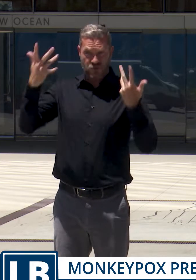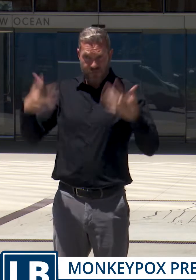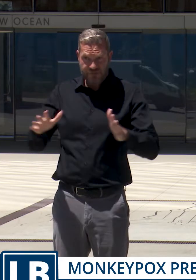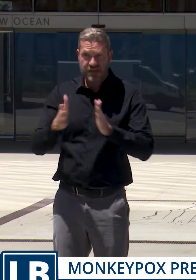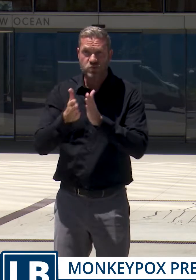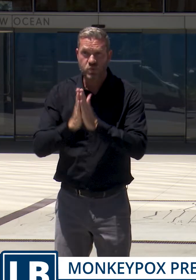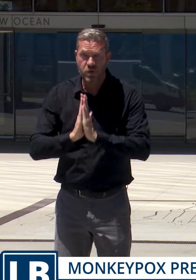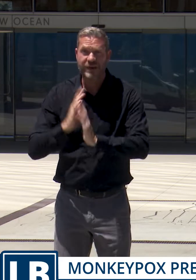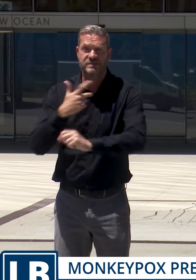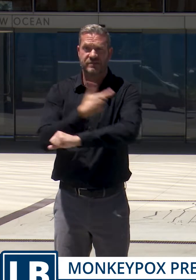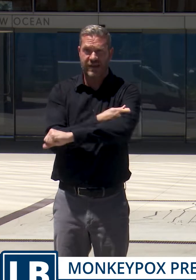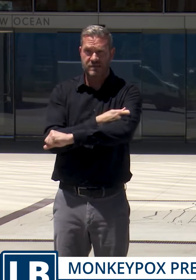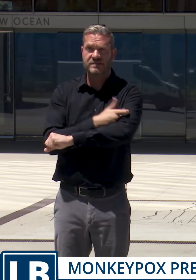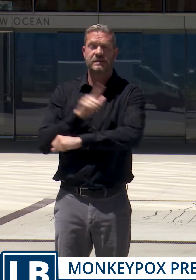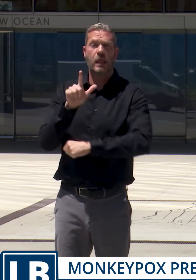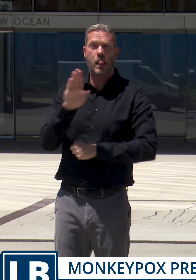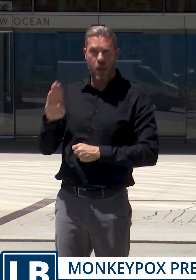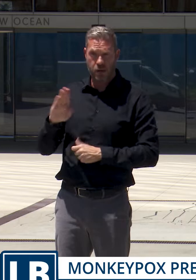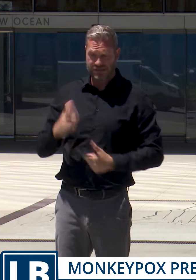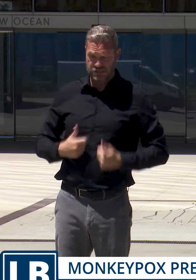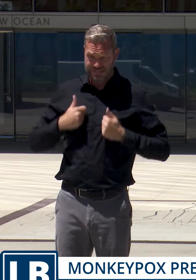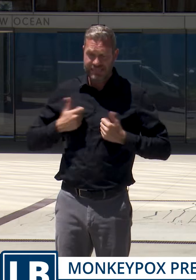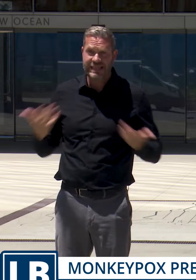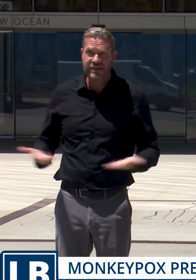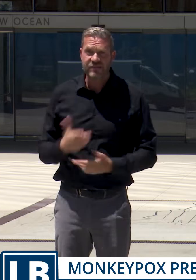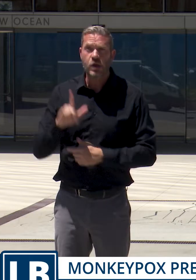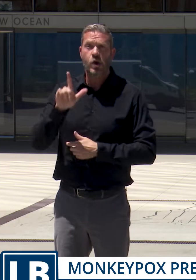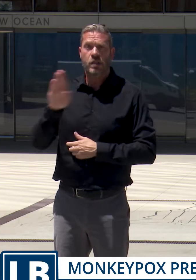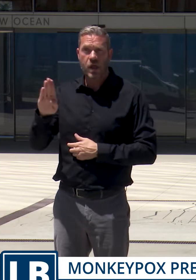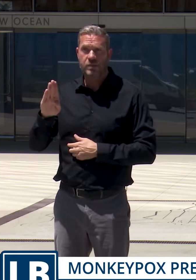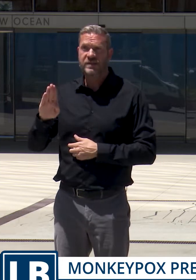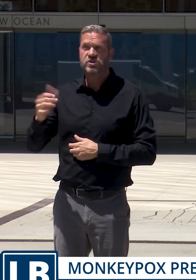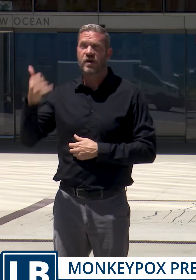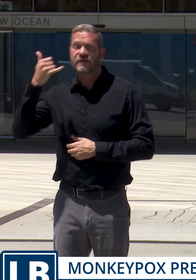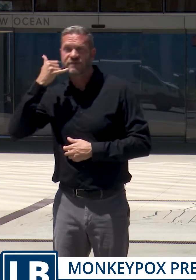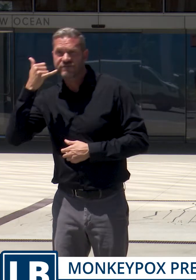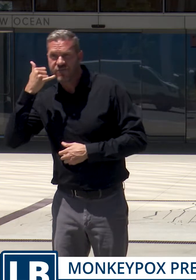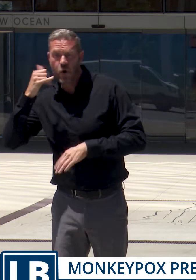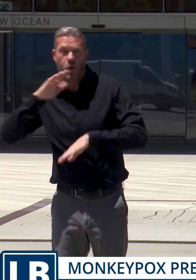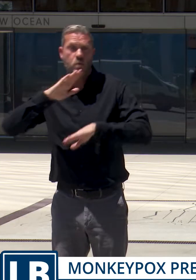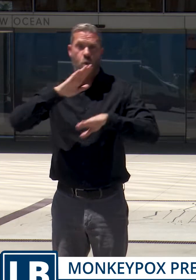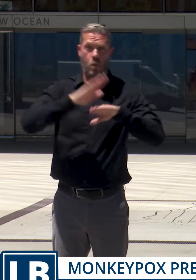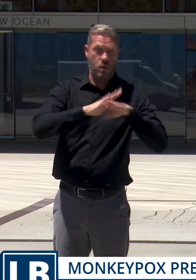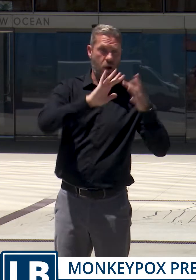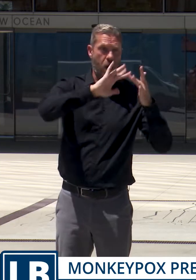beach or a long beach resident through our phone system or through our registration system you will